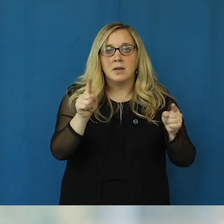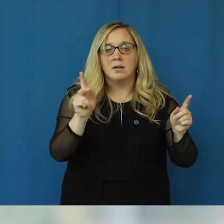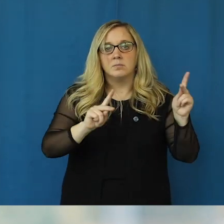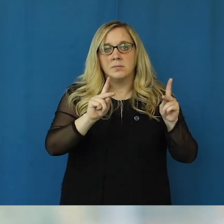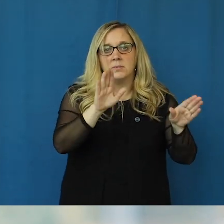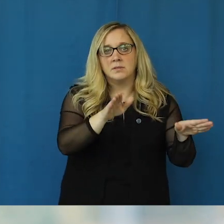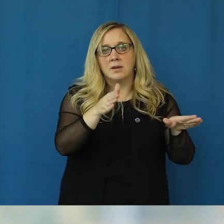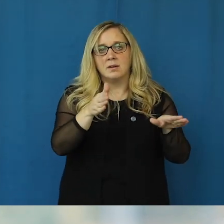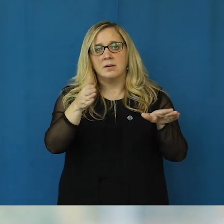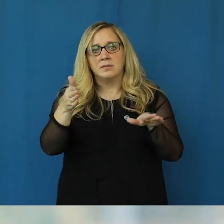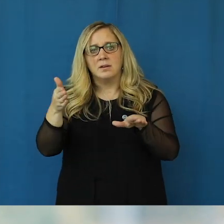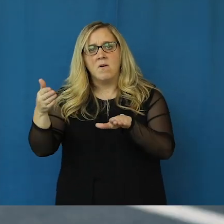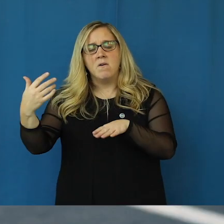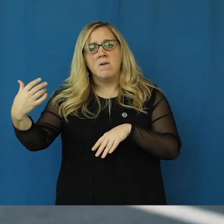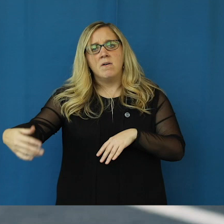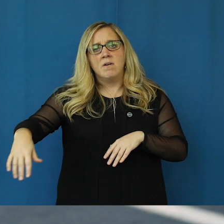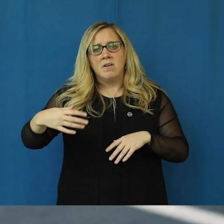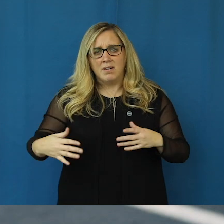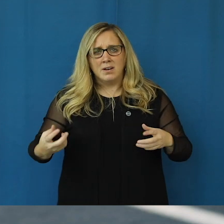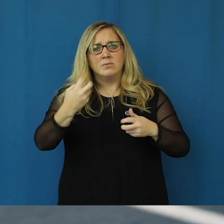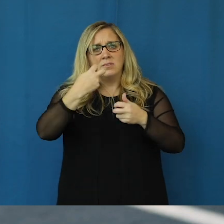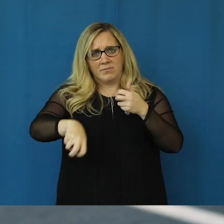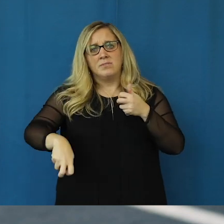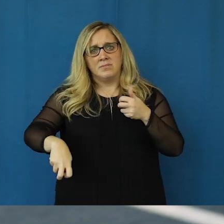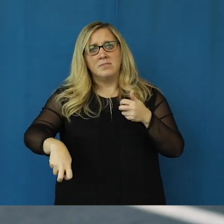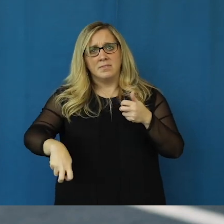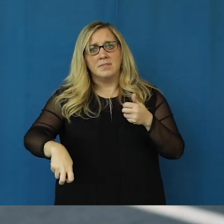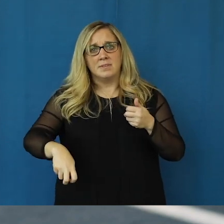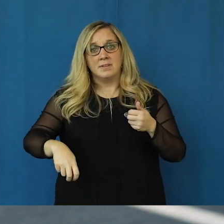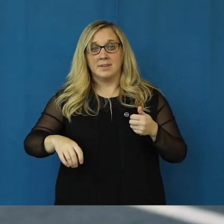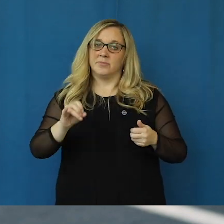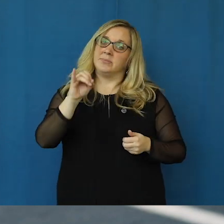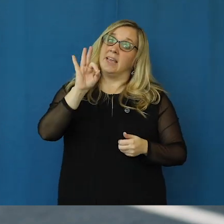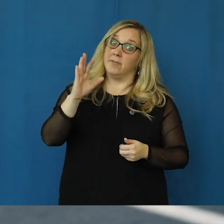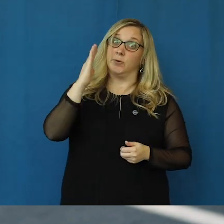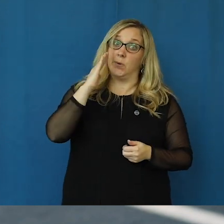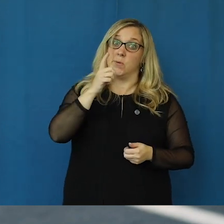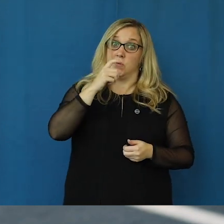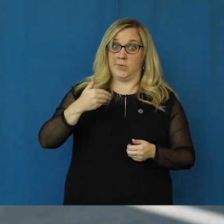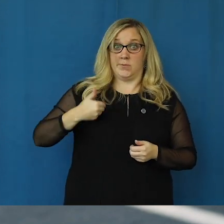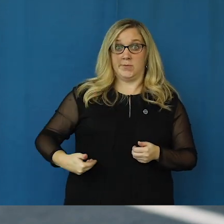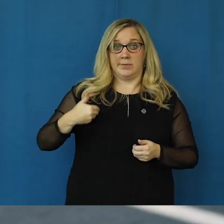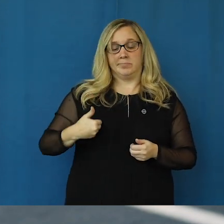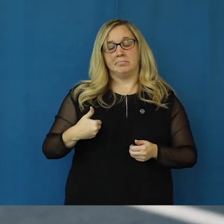had lost their life. Things were tough. Now anyone who knows me personally knows that I'm